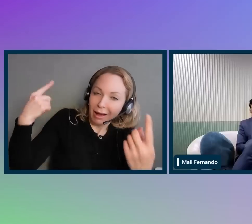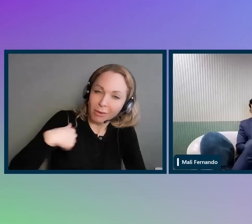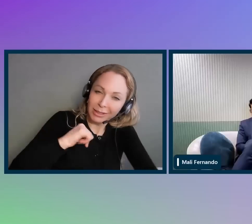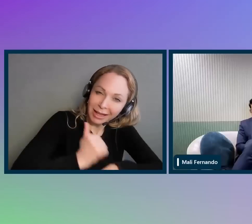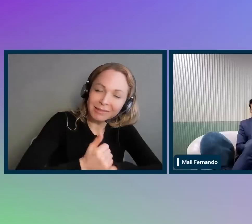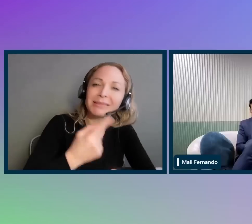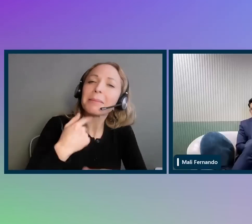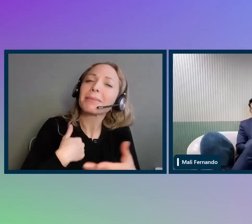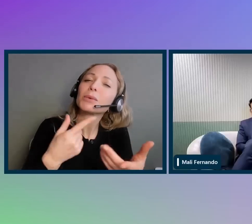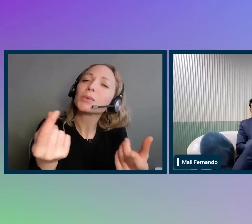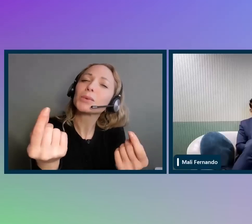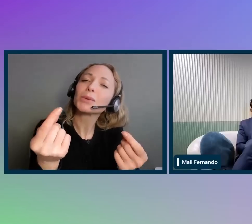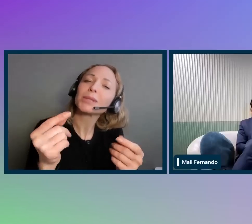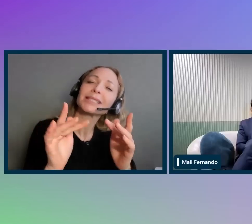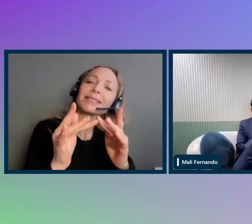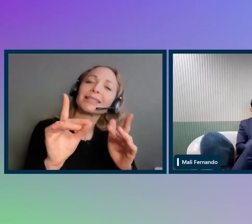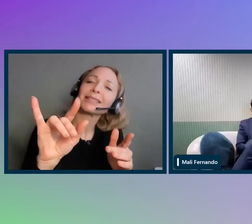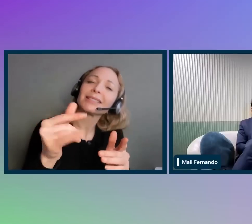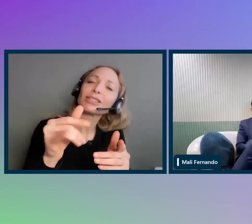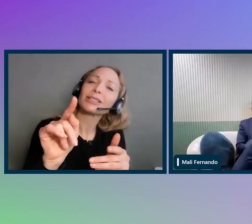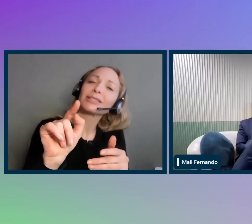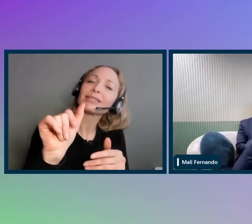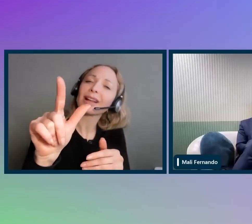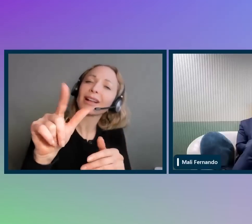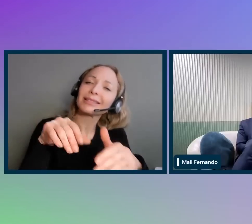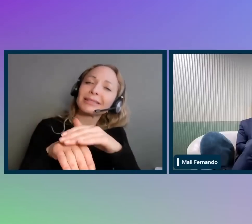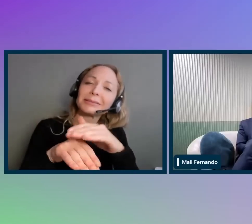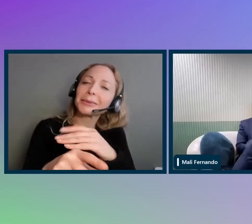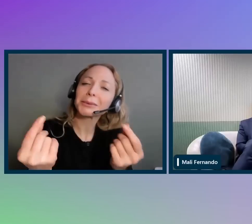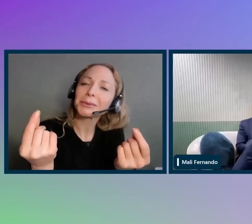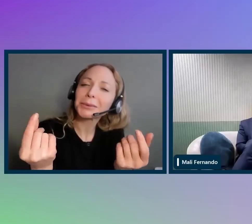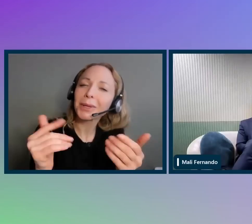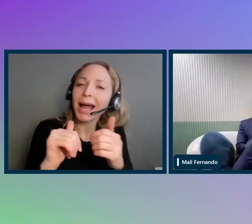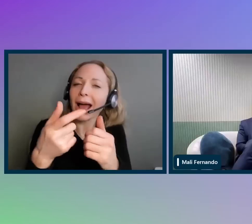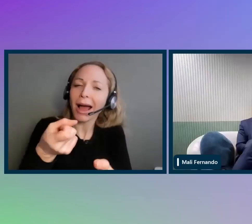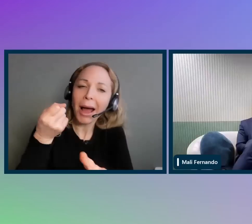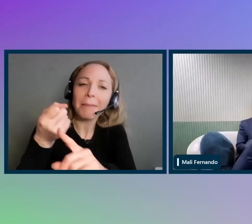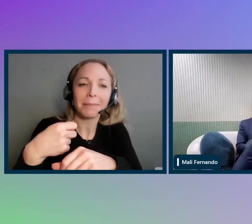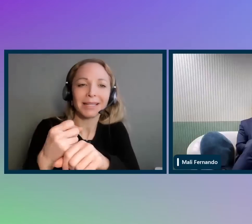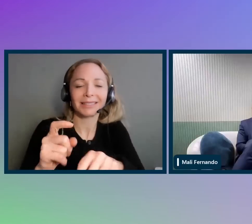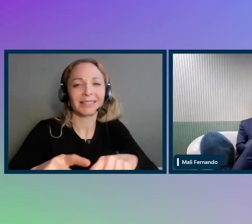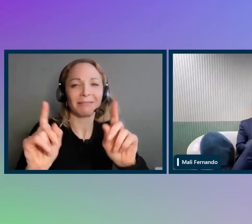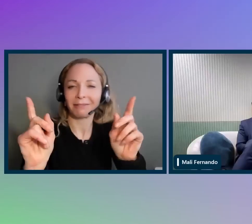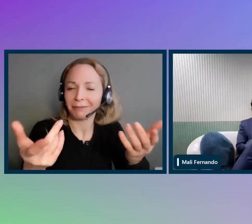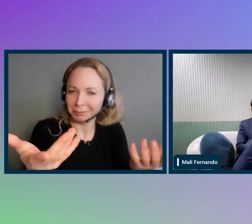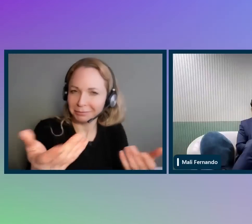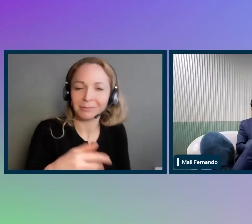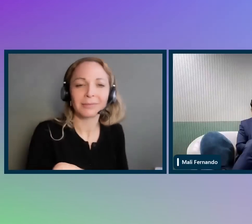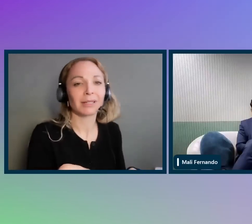Of course, of course. Look, we want to go beyond our customers and our staff. We want to help the world around us.